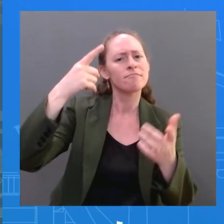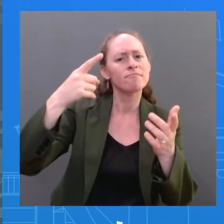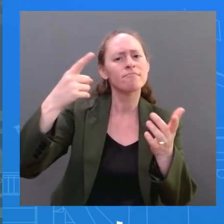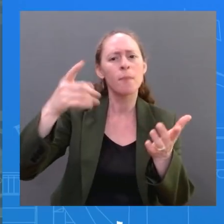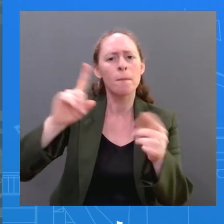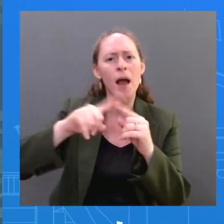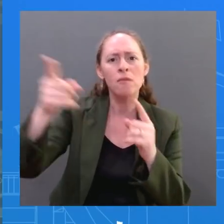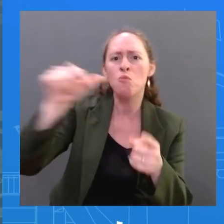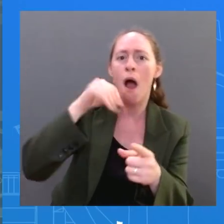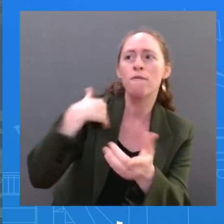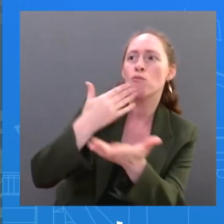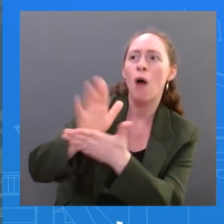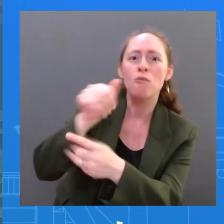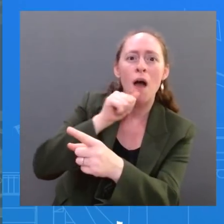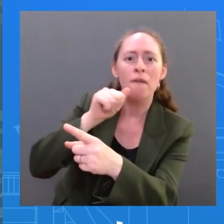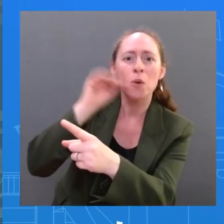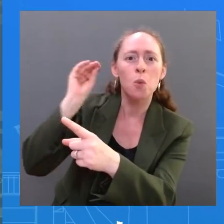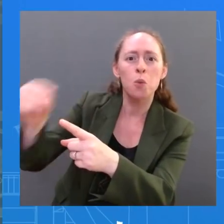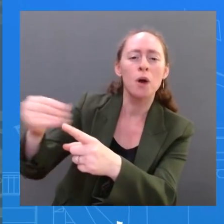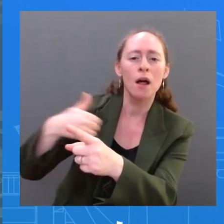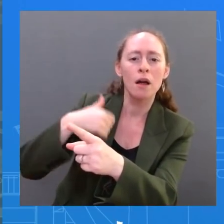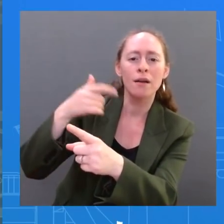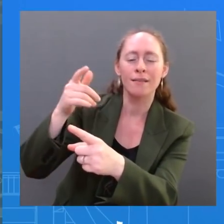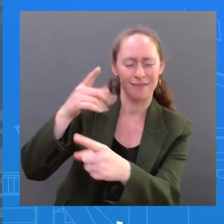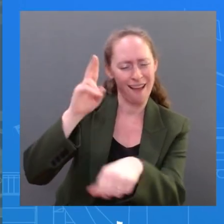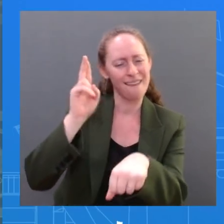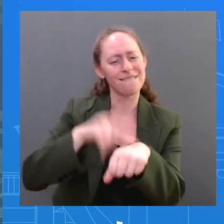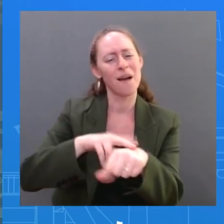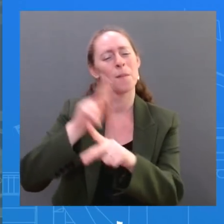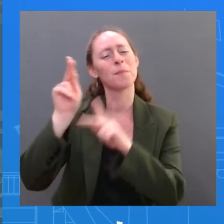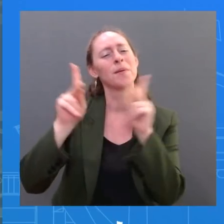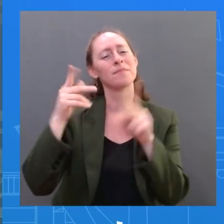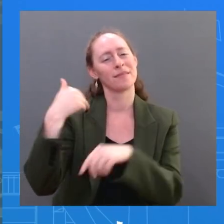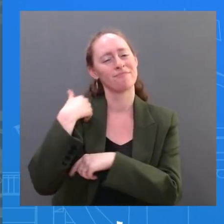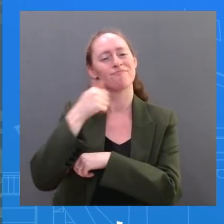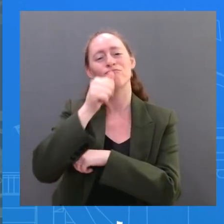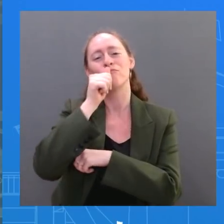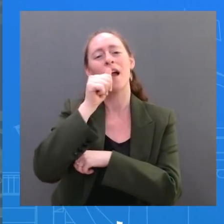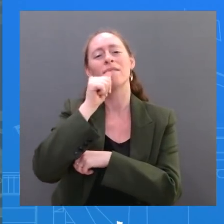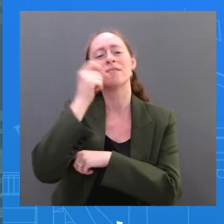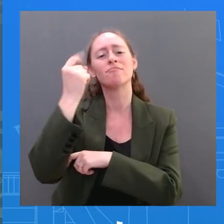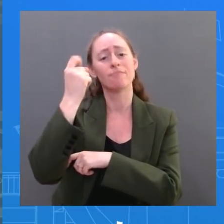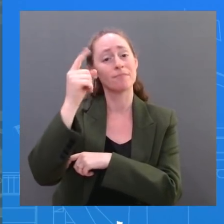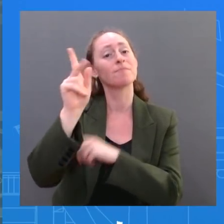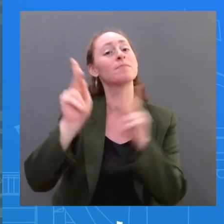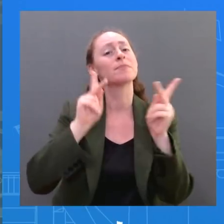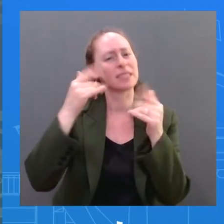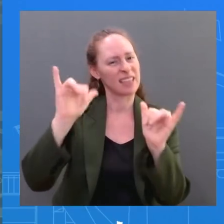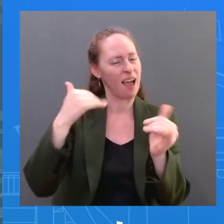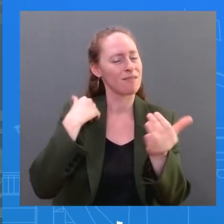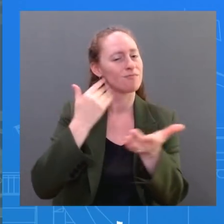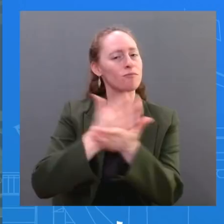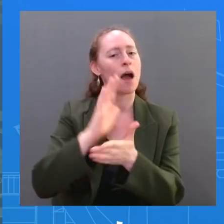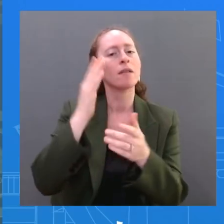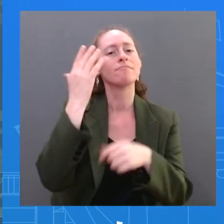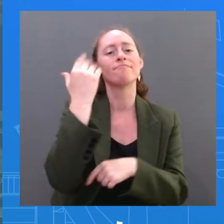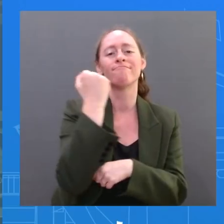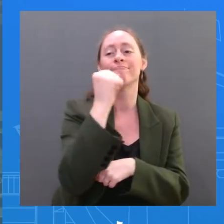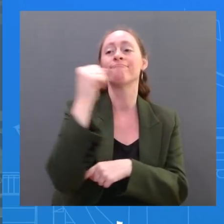but people also have a right to be able to protest peacefully. Peacefully. >> The Press: Is that safe? Ms. Jean-Pierre: It's the intimidation and the violence that we condemn.